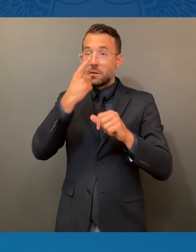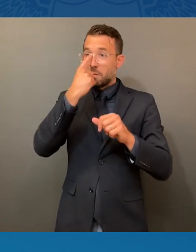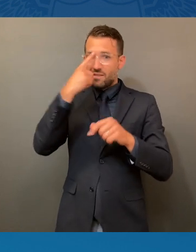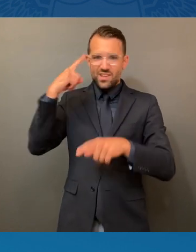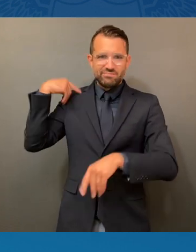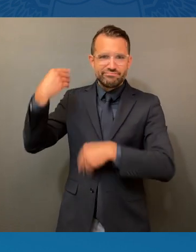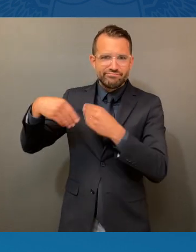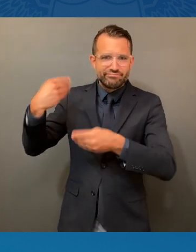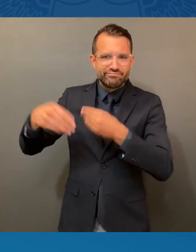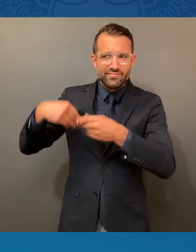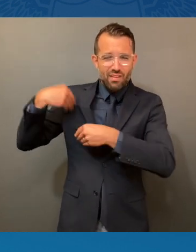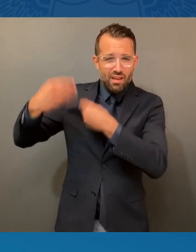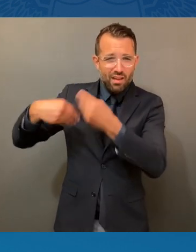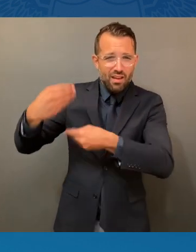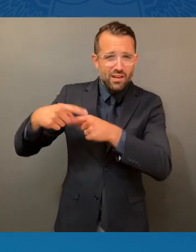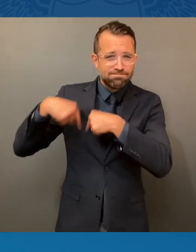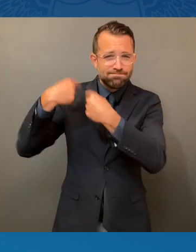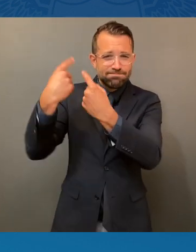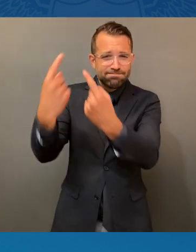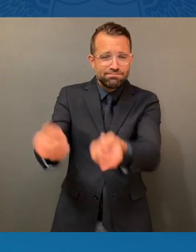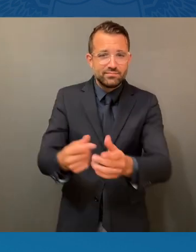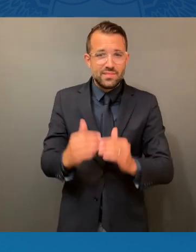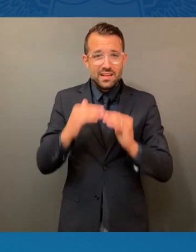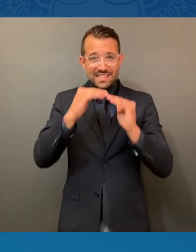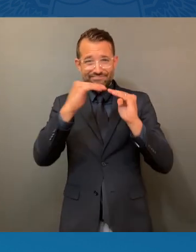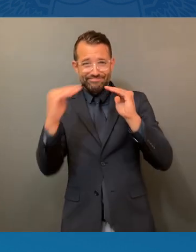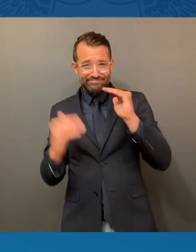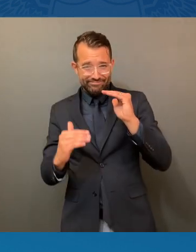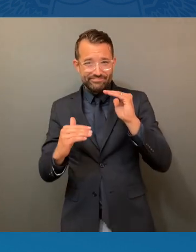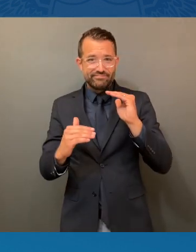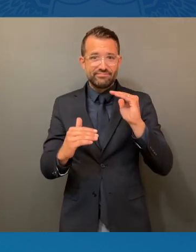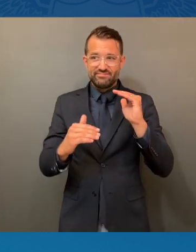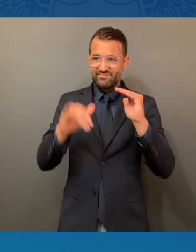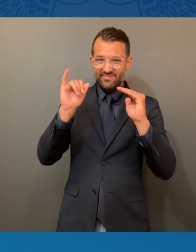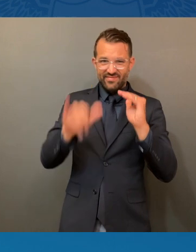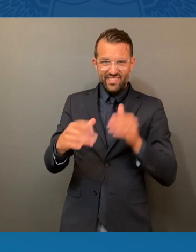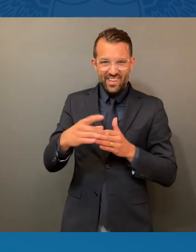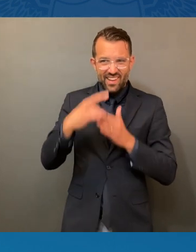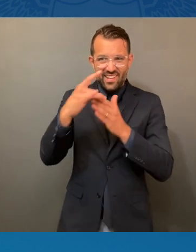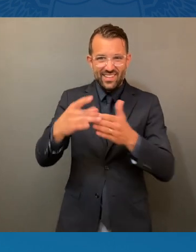and disparities that the leaders here in Oakland are fighting to address.